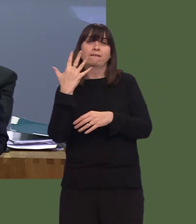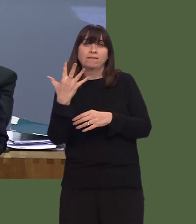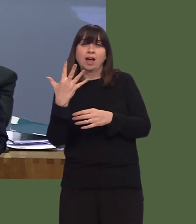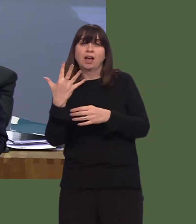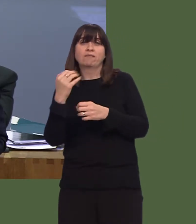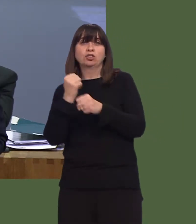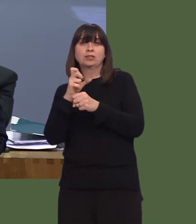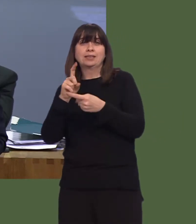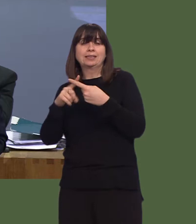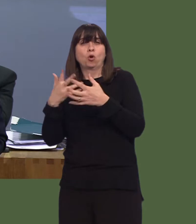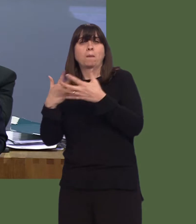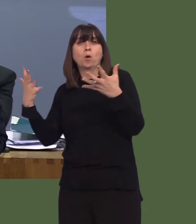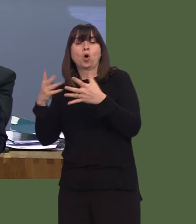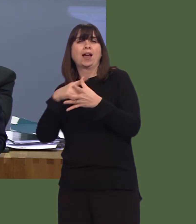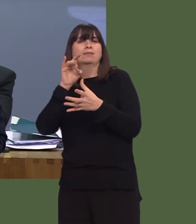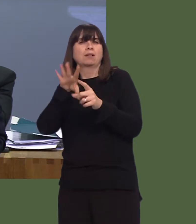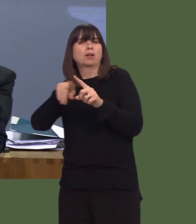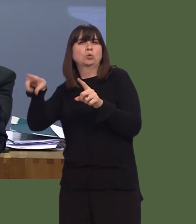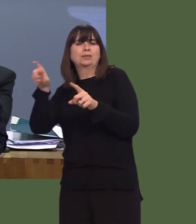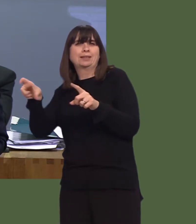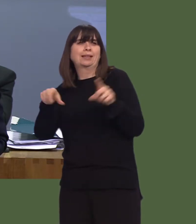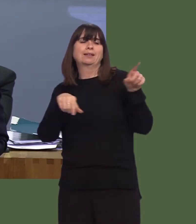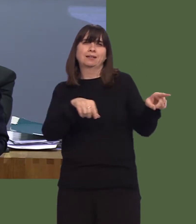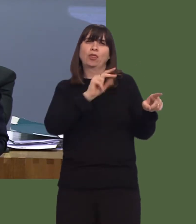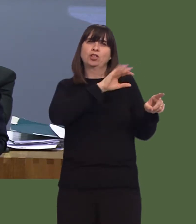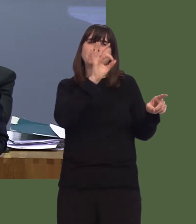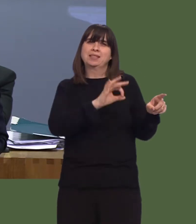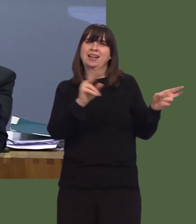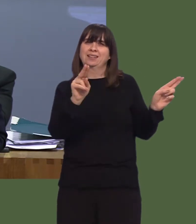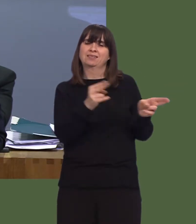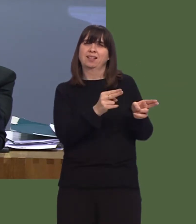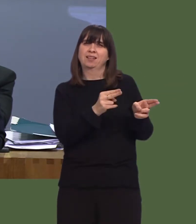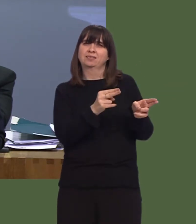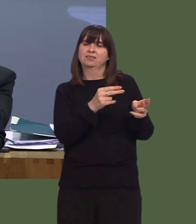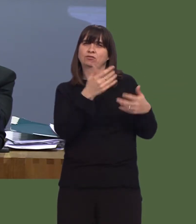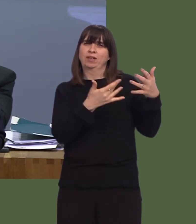CGSEs at grades A* to C. Now, one of the things which your Government has done recently, which